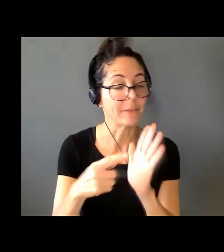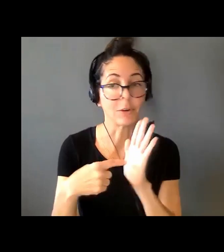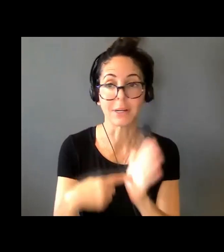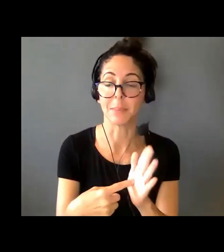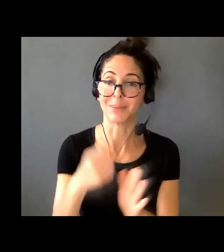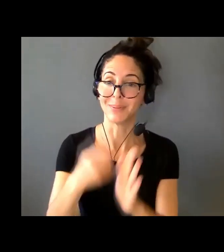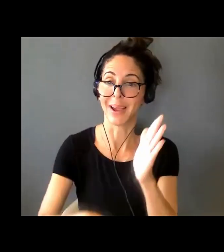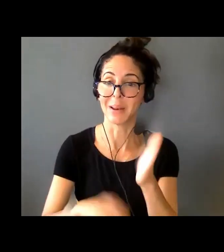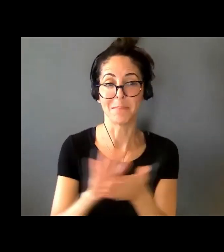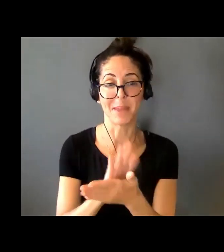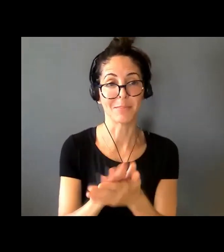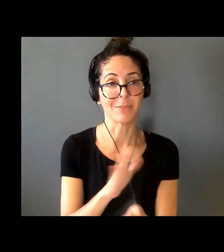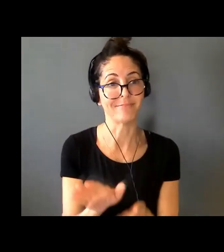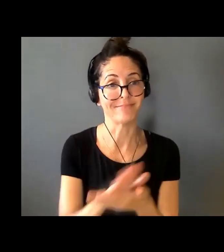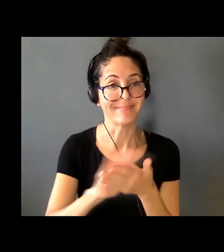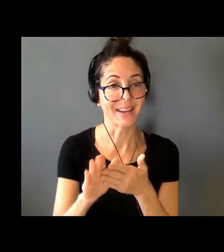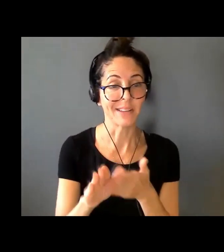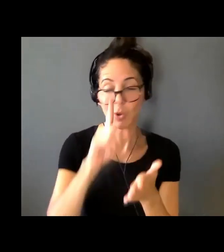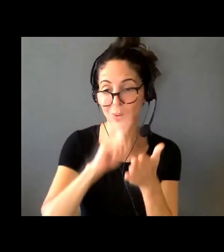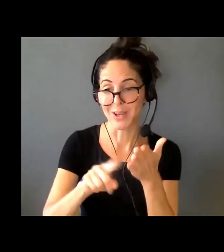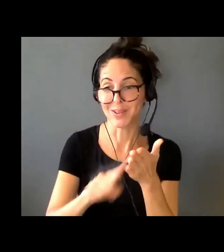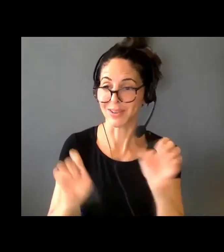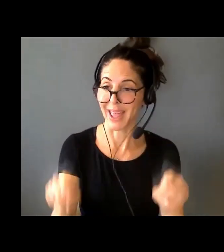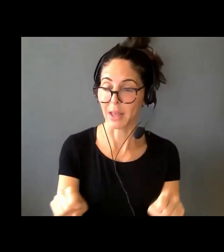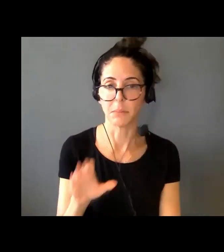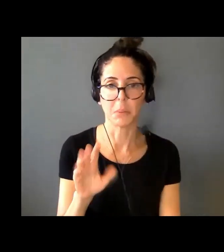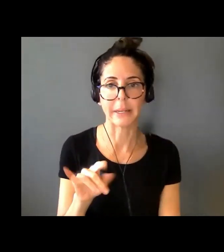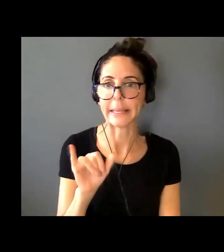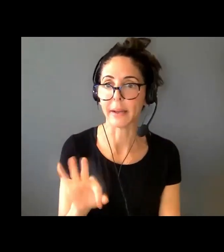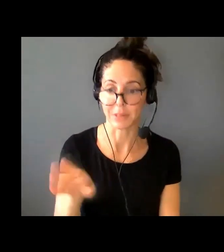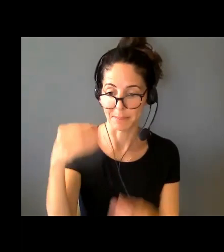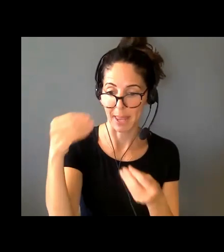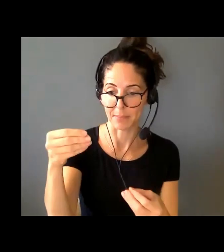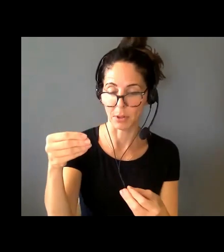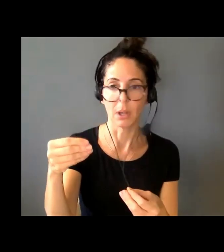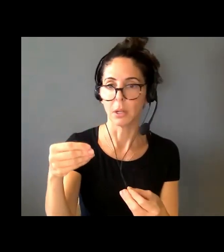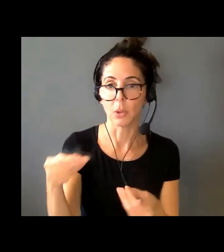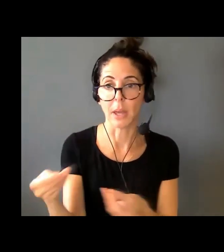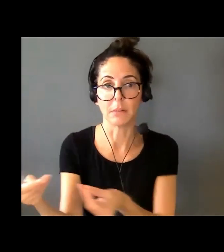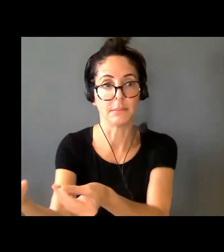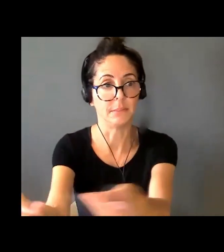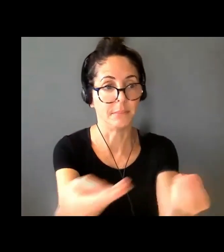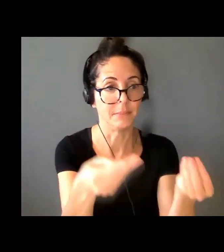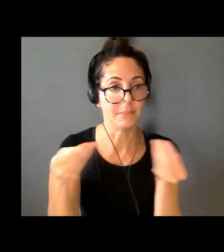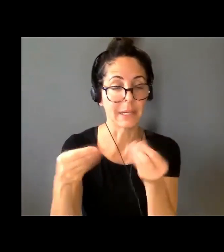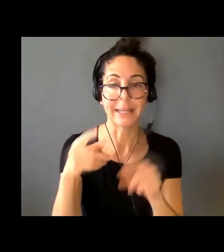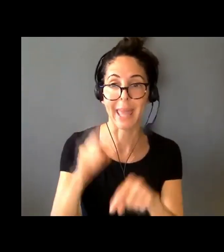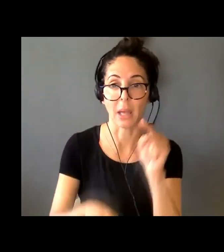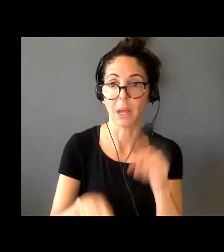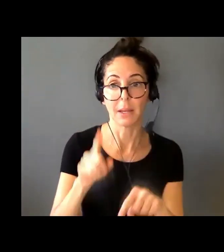but if you're not able to bring that paper to the people, and it remains on the table, it's nice,